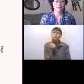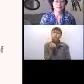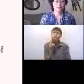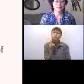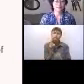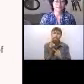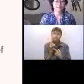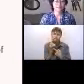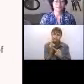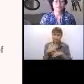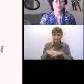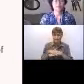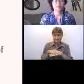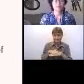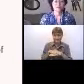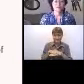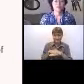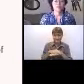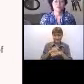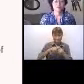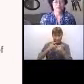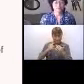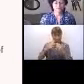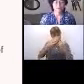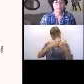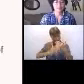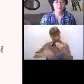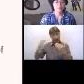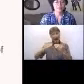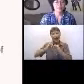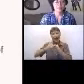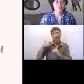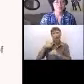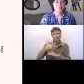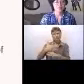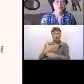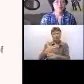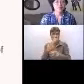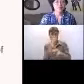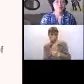language as we move forward. So we'll I'll kind of chat for the next little 10 minutes